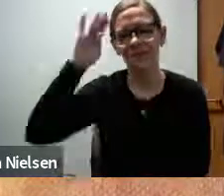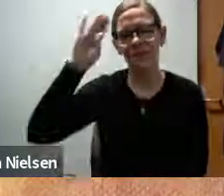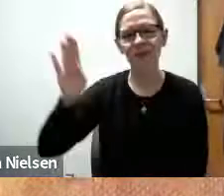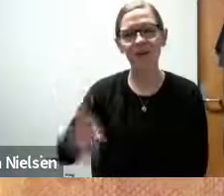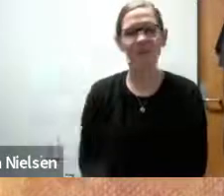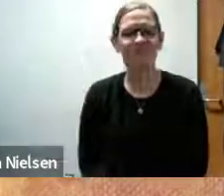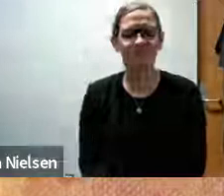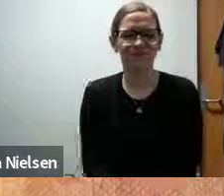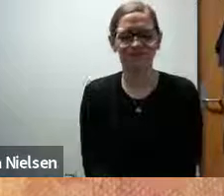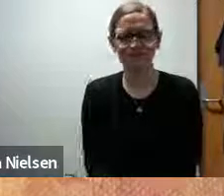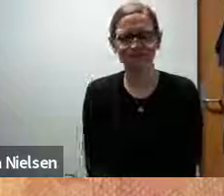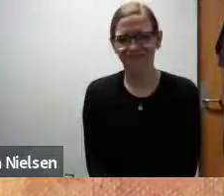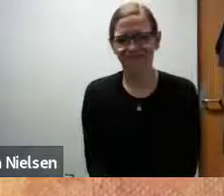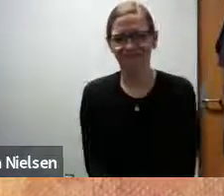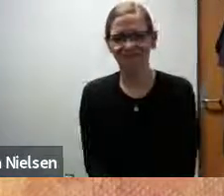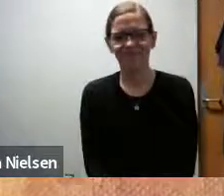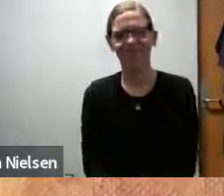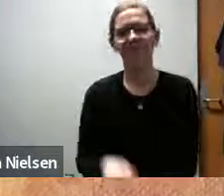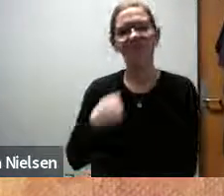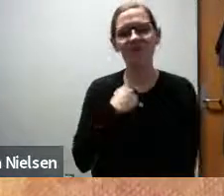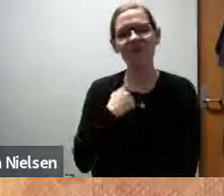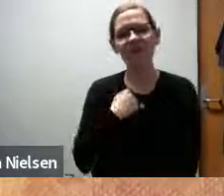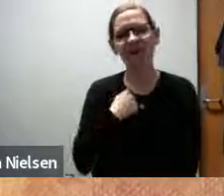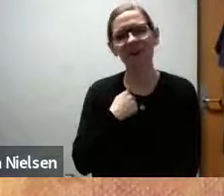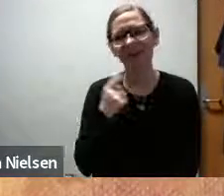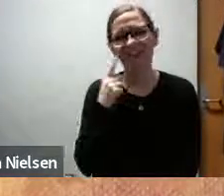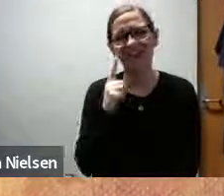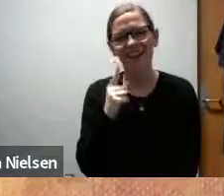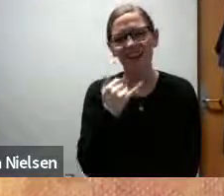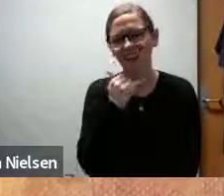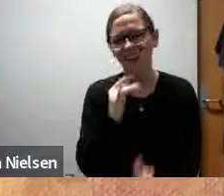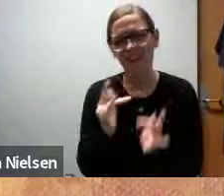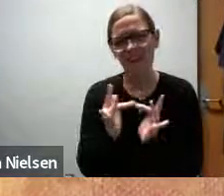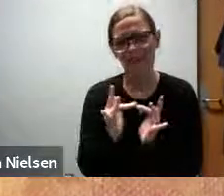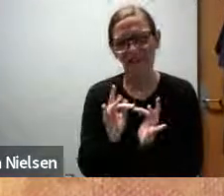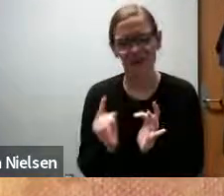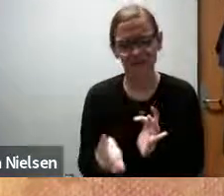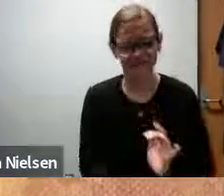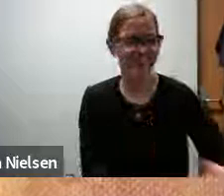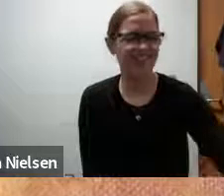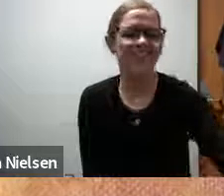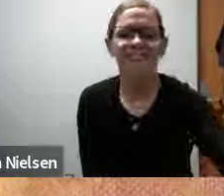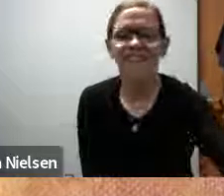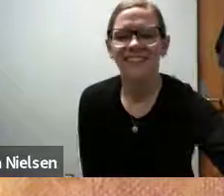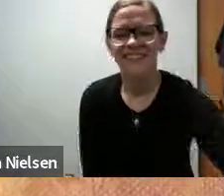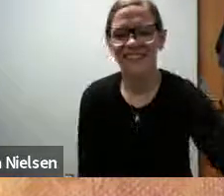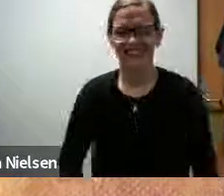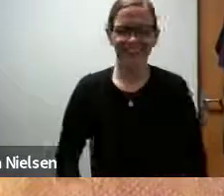Hello. Hi, Laura. I'm sorry, I think I got the wrong link at first. That's okay.